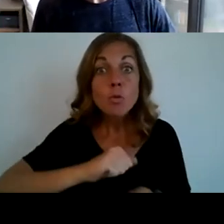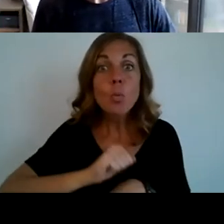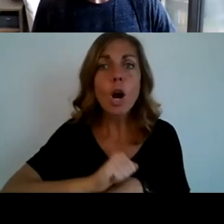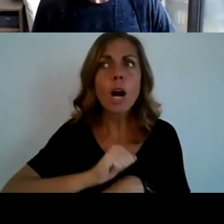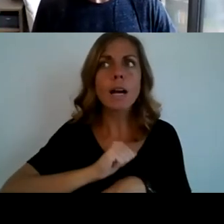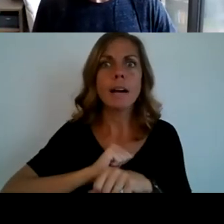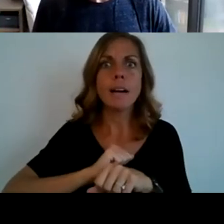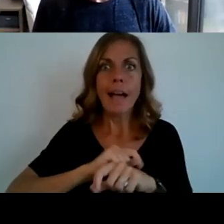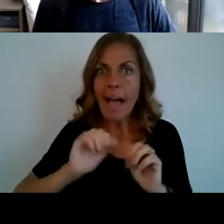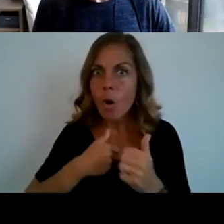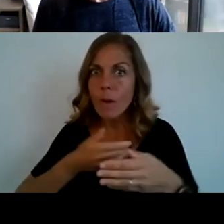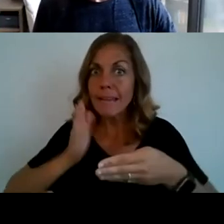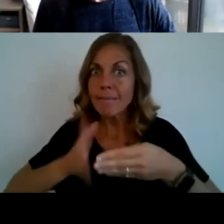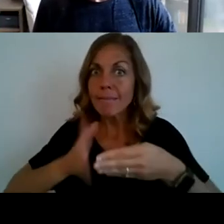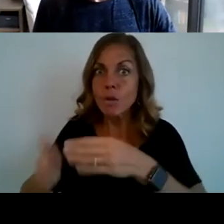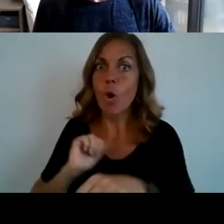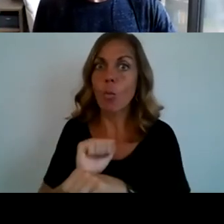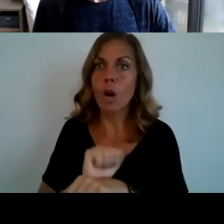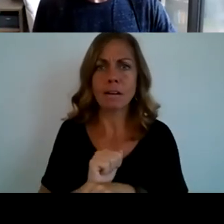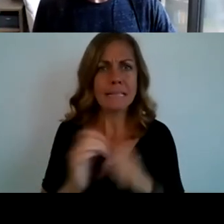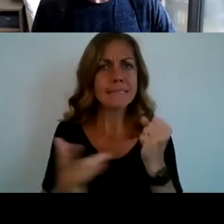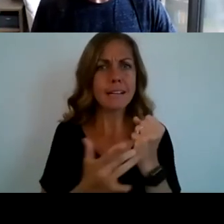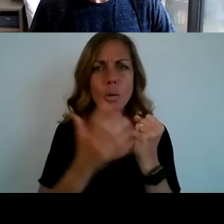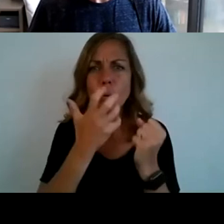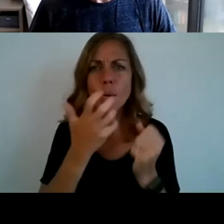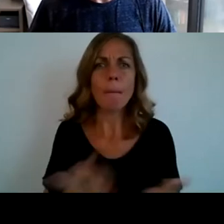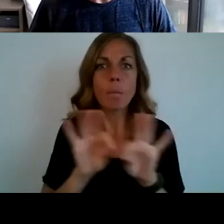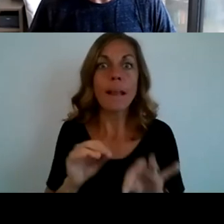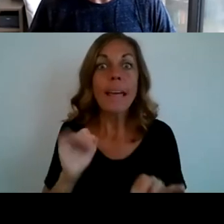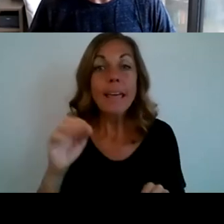Technology plays a really pivotal role. If you just wind the clock back to 30 years ago